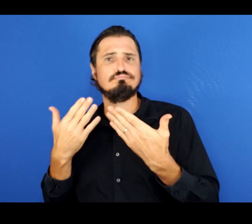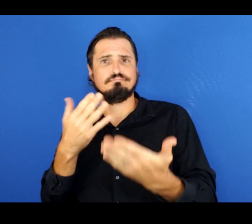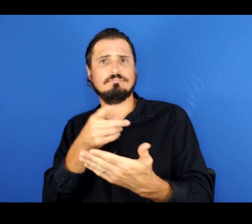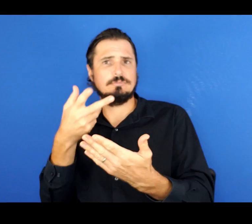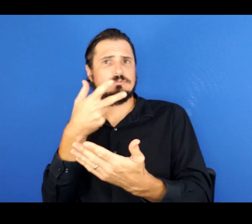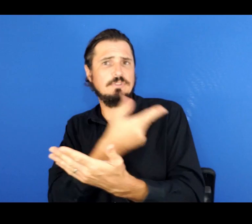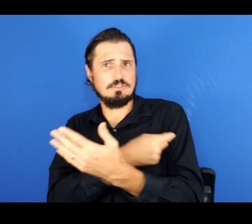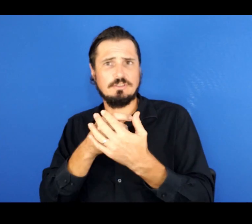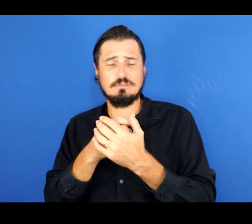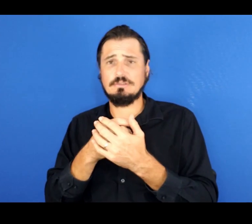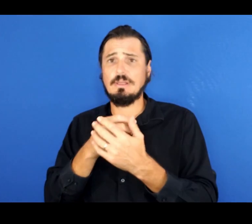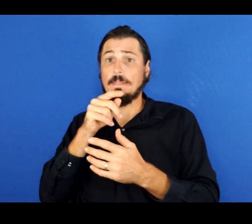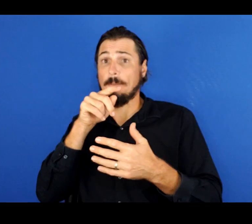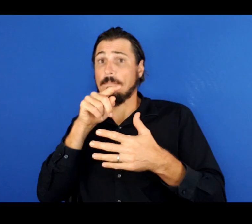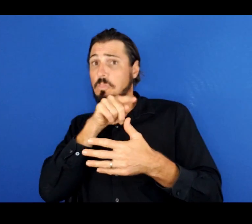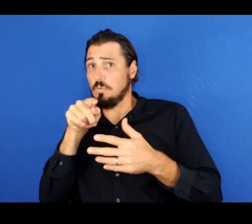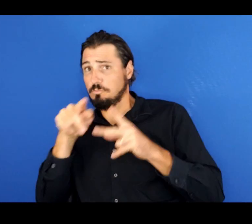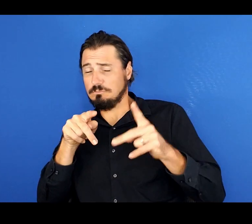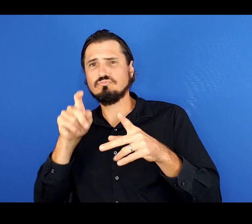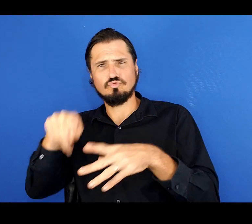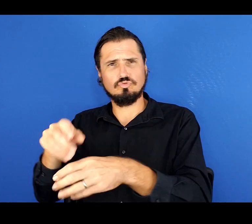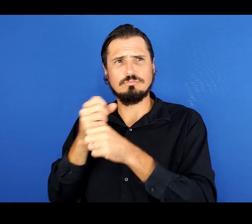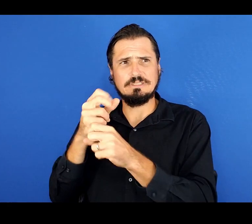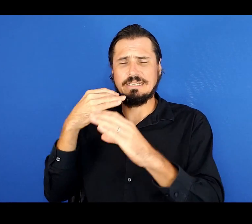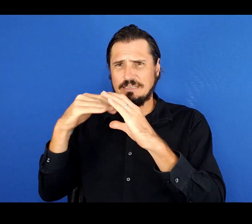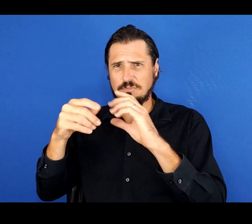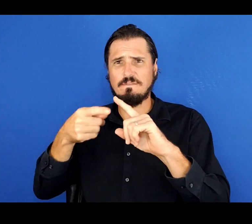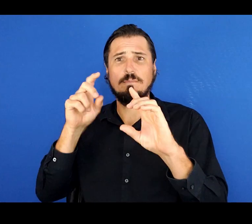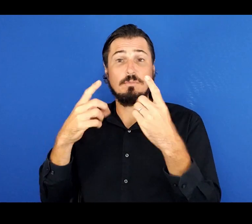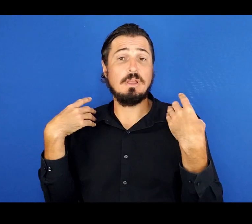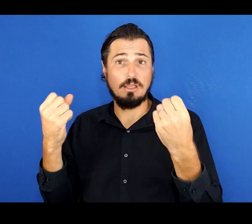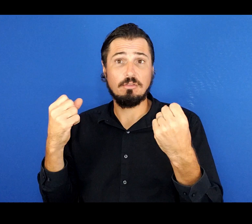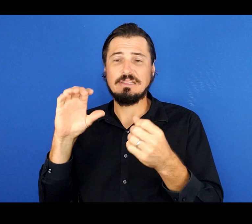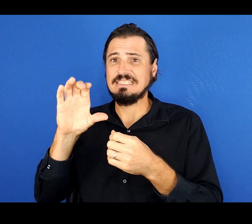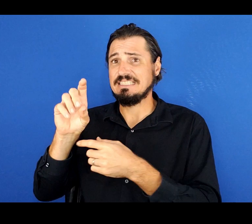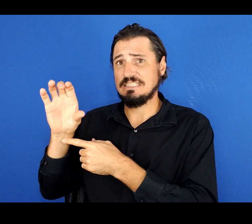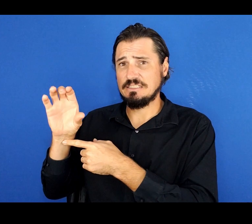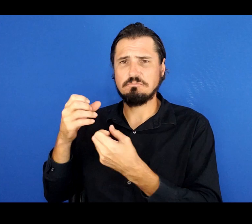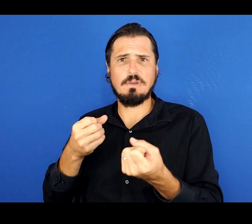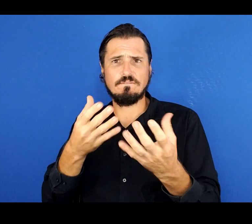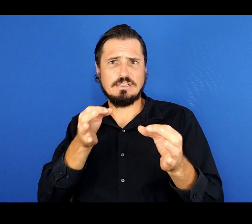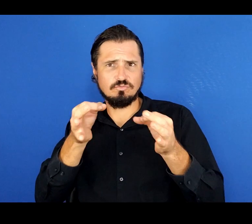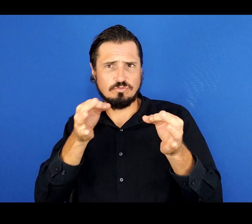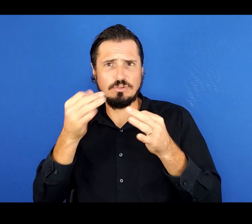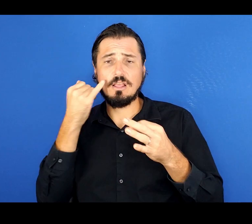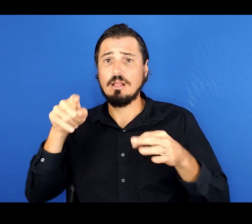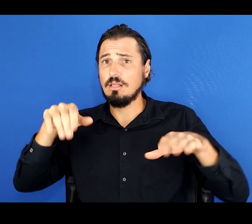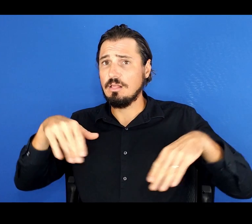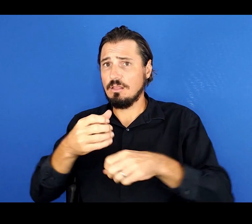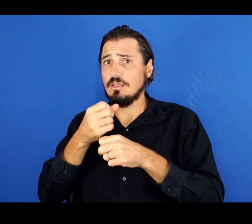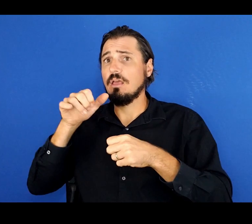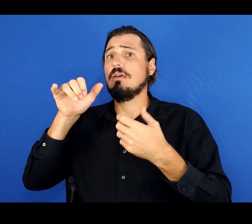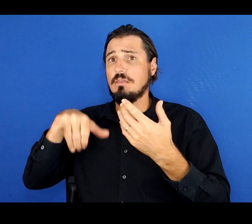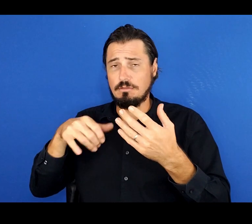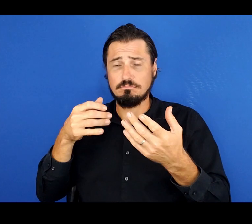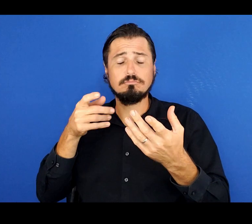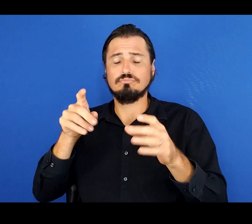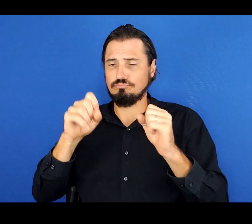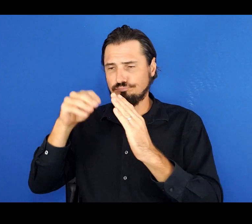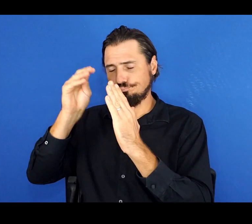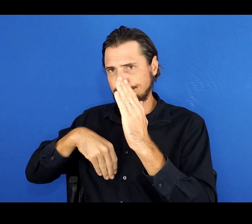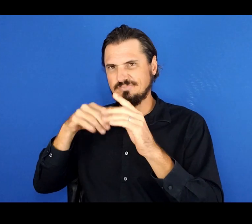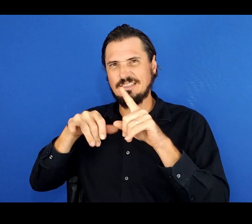should have received emails from the Department of Health and the Centers for Disease Control providing instructions. If you have not, please complete the short survey on the county’s website